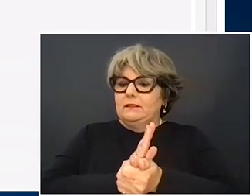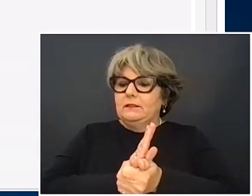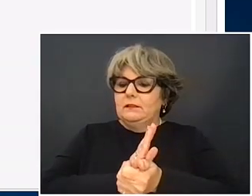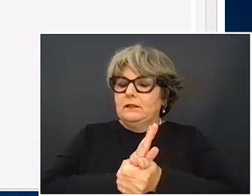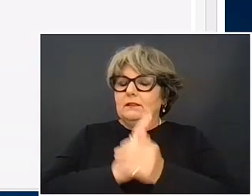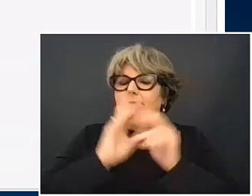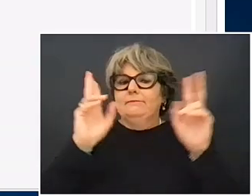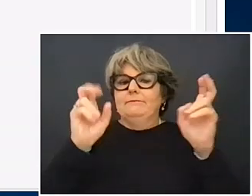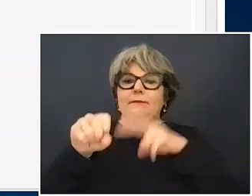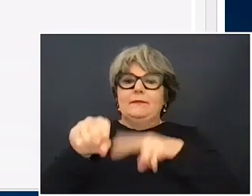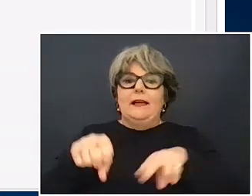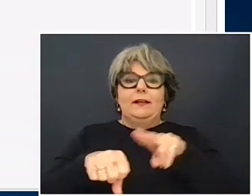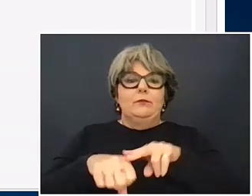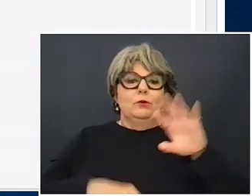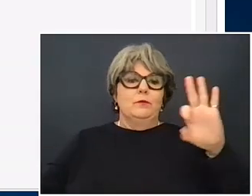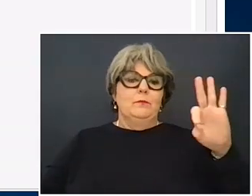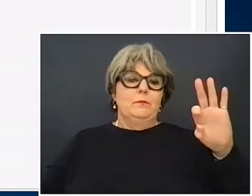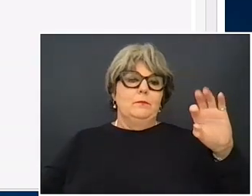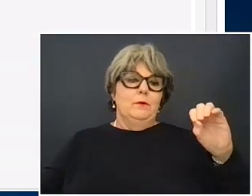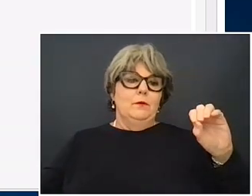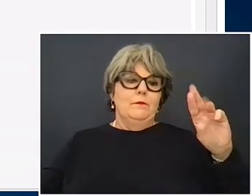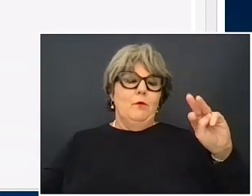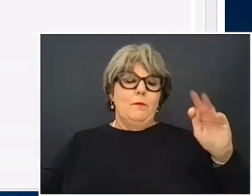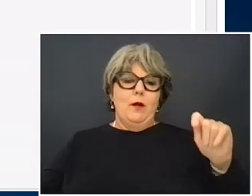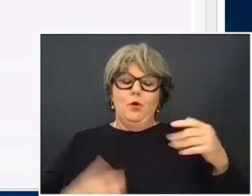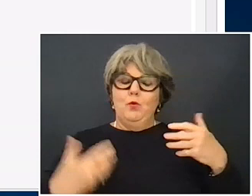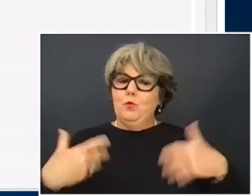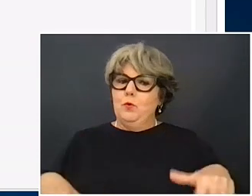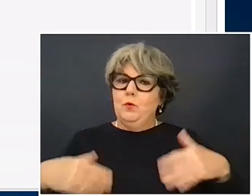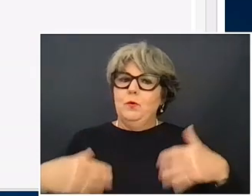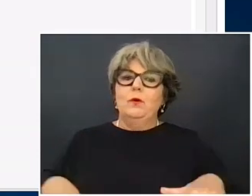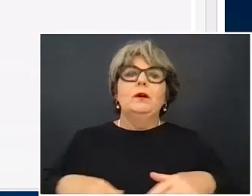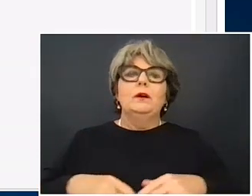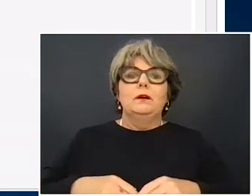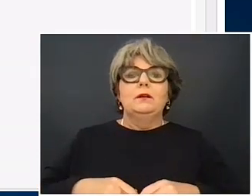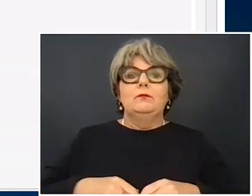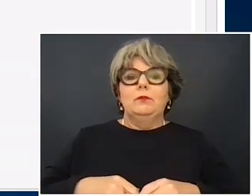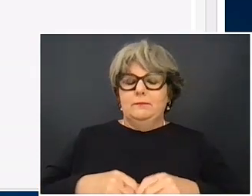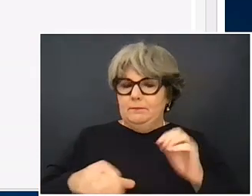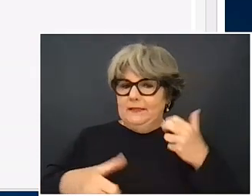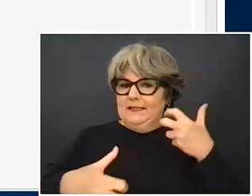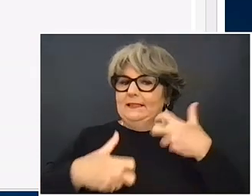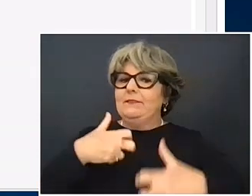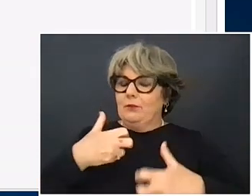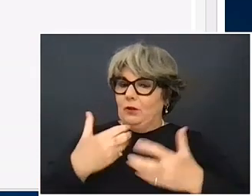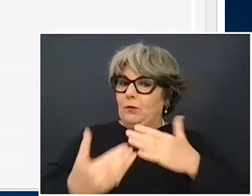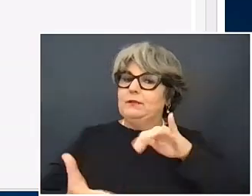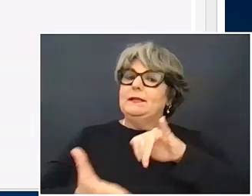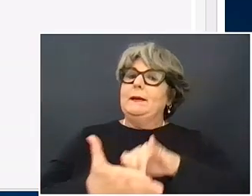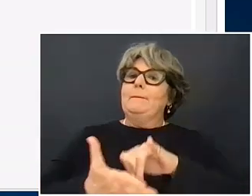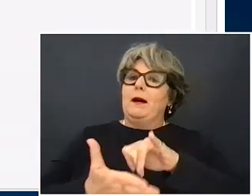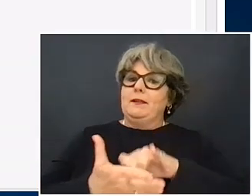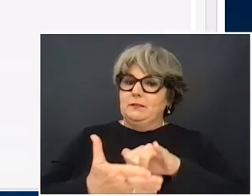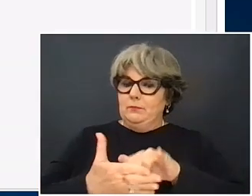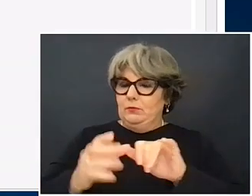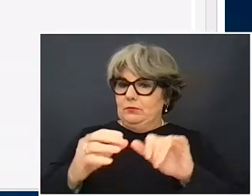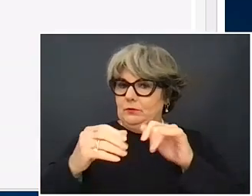format that would be comprehensible to and possible for us to do for the public is